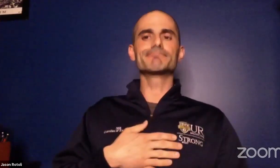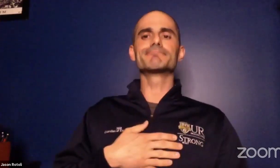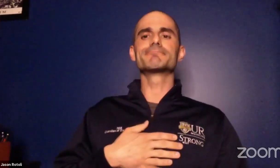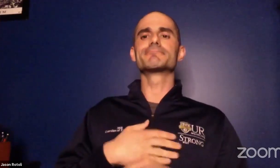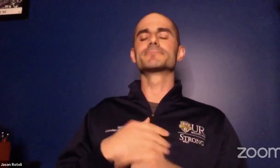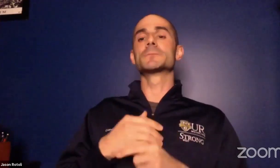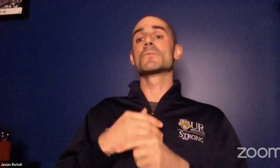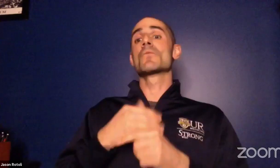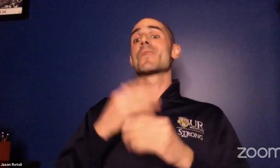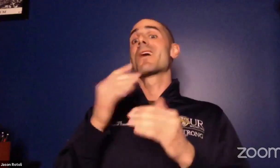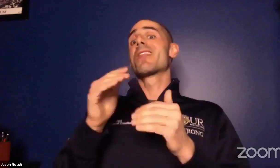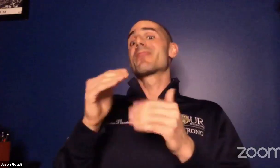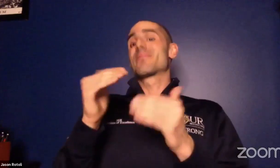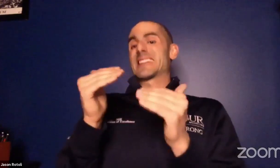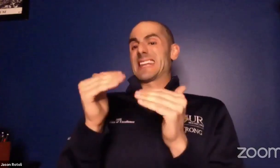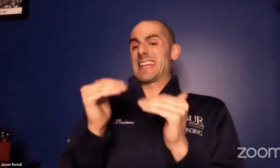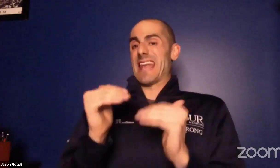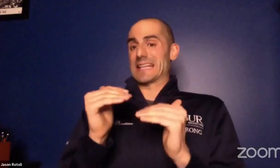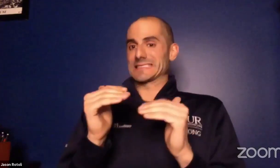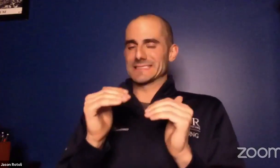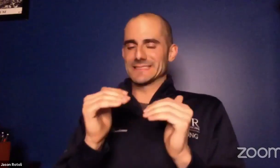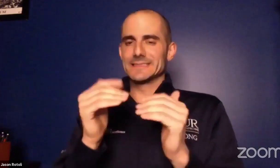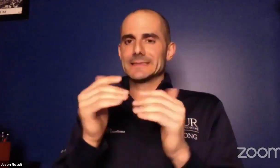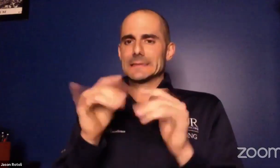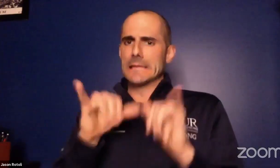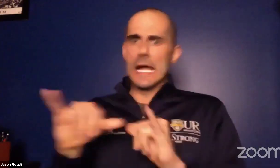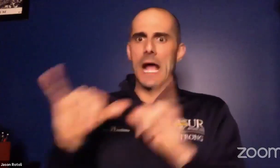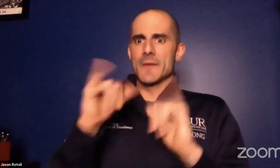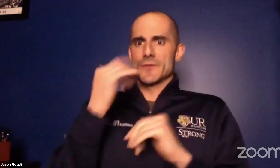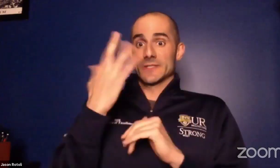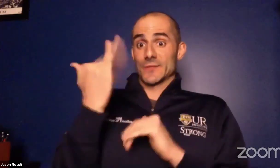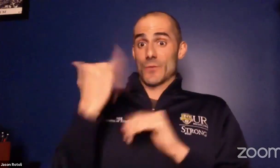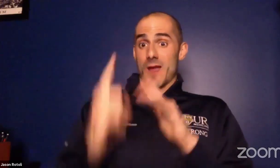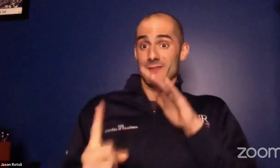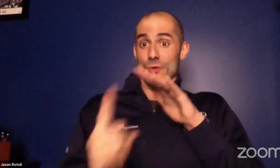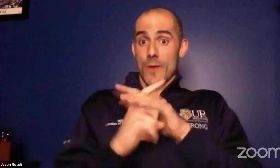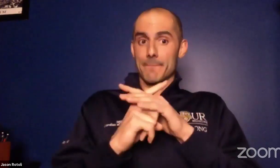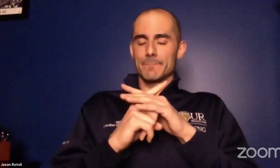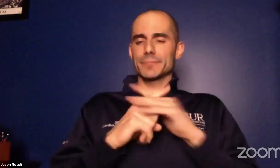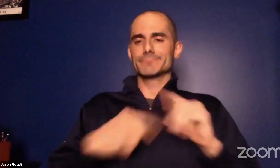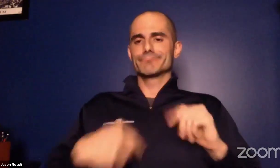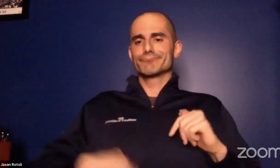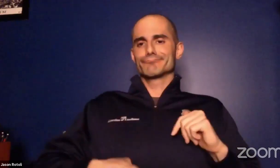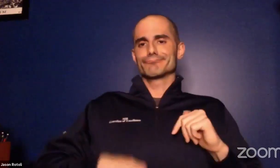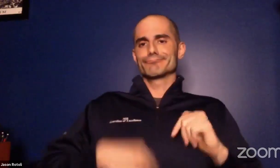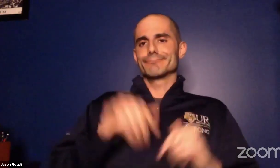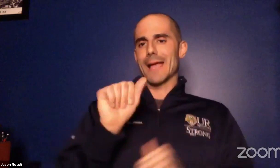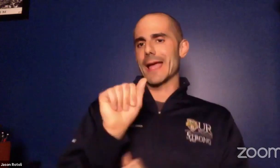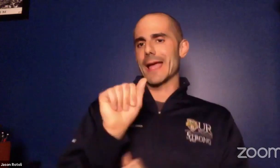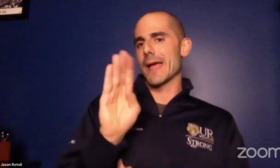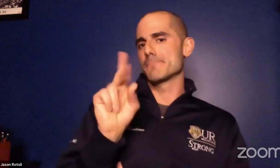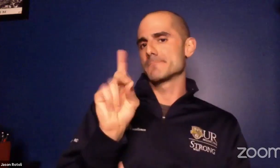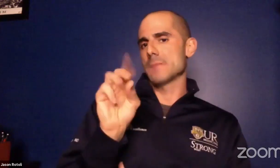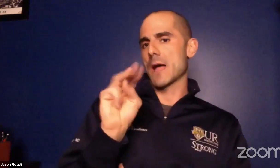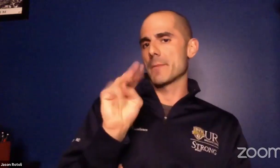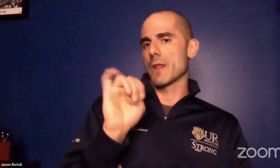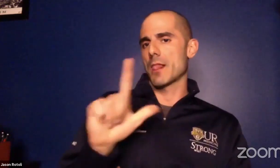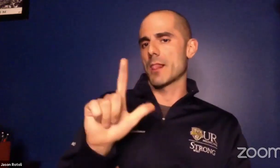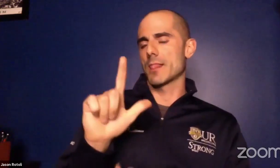Okay? First, let's talk about why people are showing up at the emergency room.